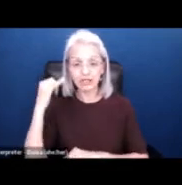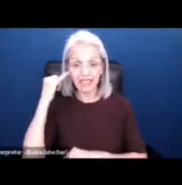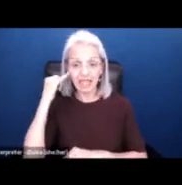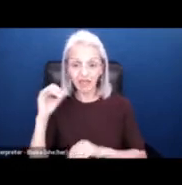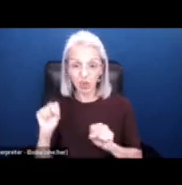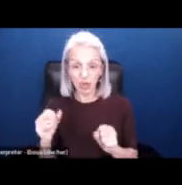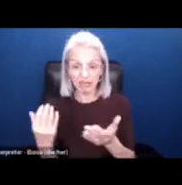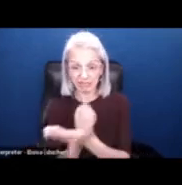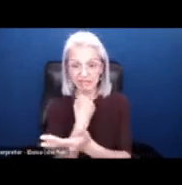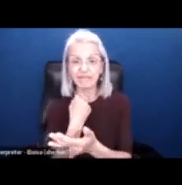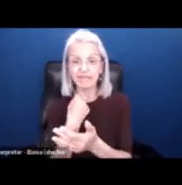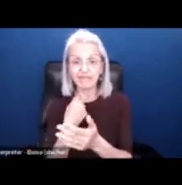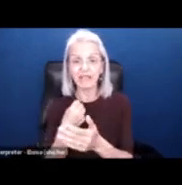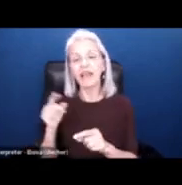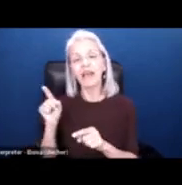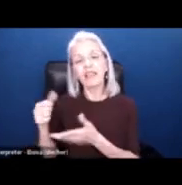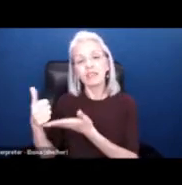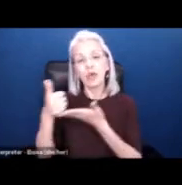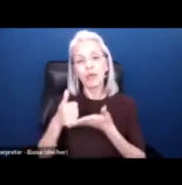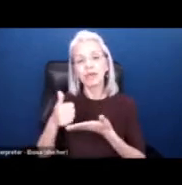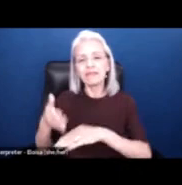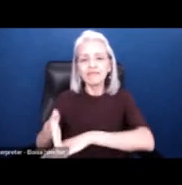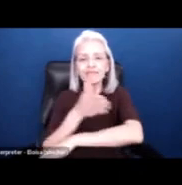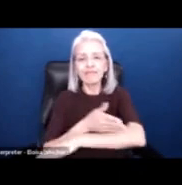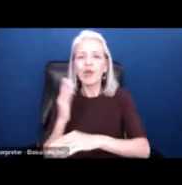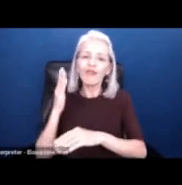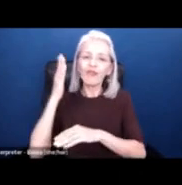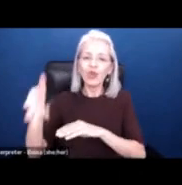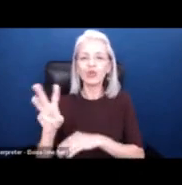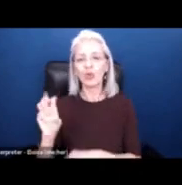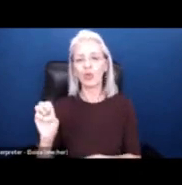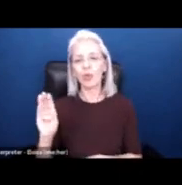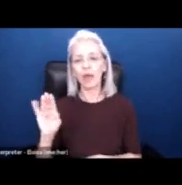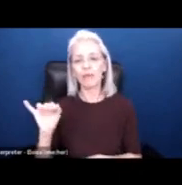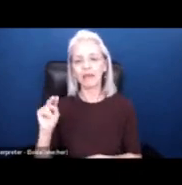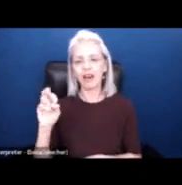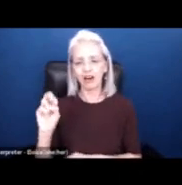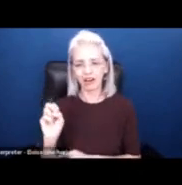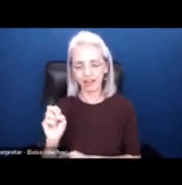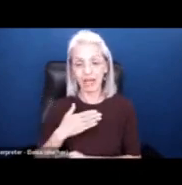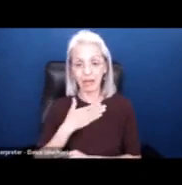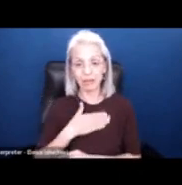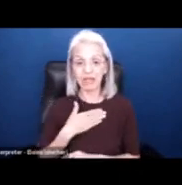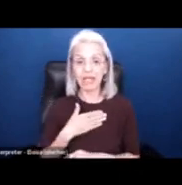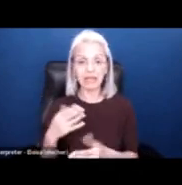this is for us to be able to improve future webinars that the TBI TARC puts together. So please take take a few minutes